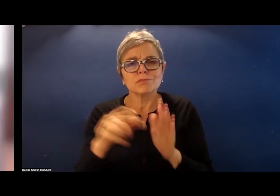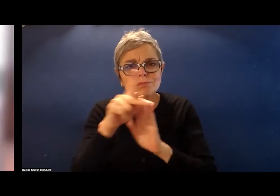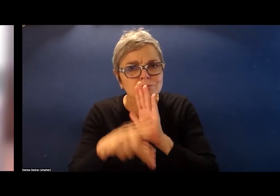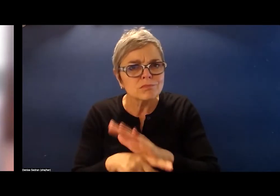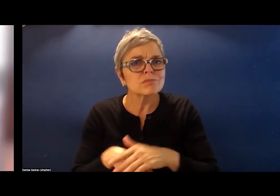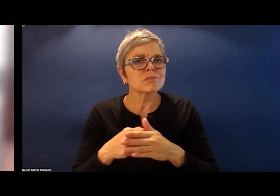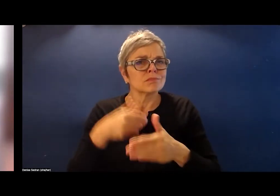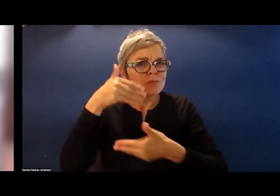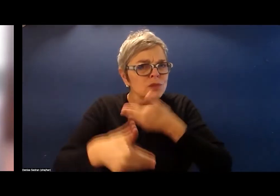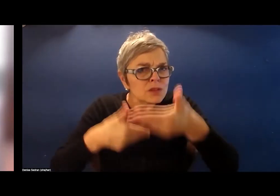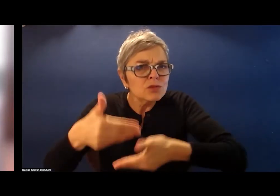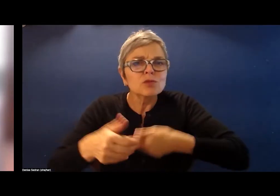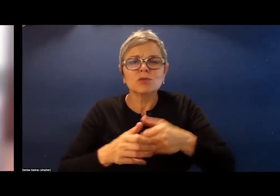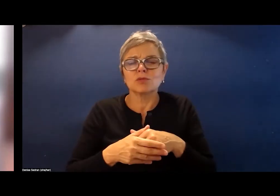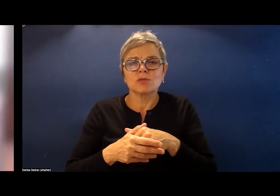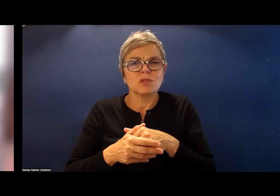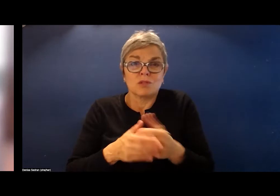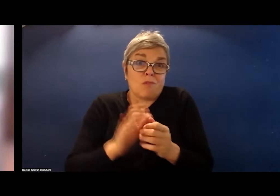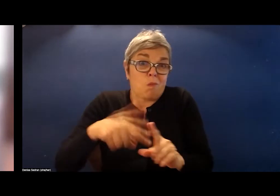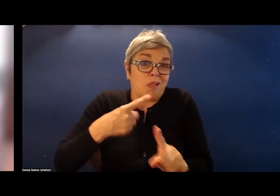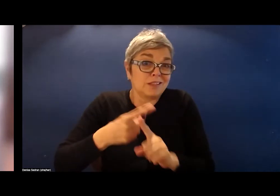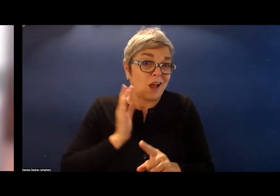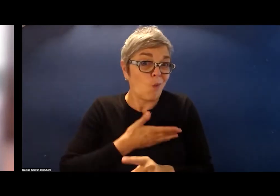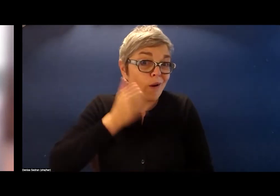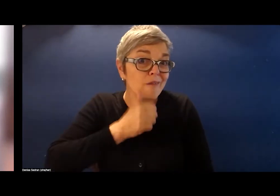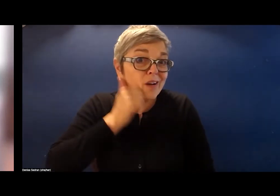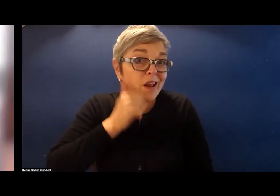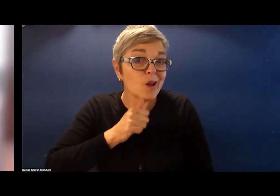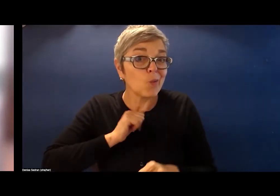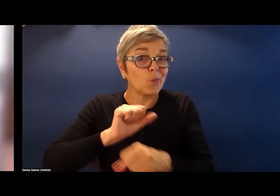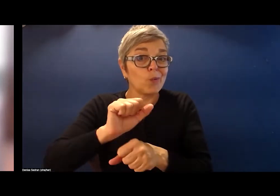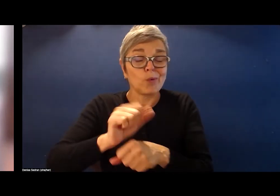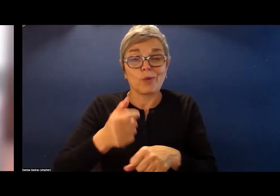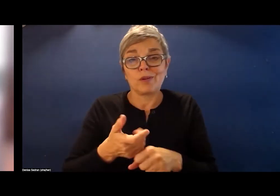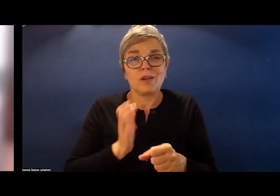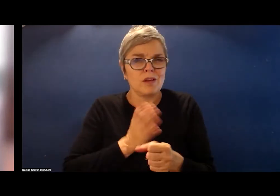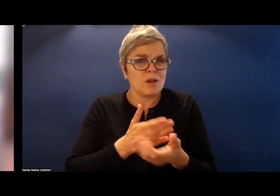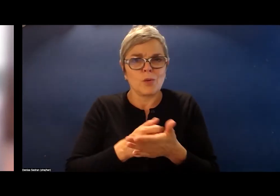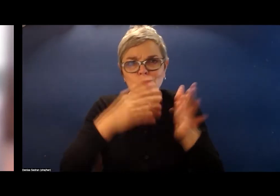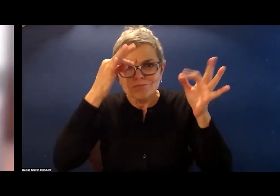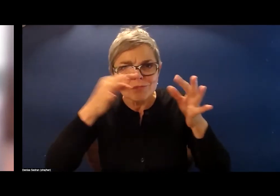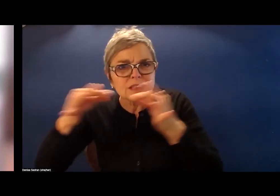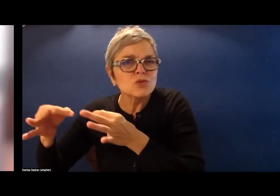as well as our ways of working from day to day and decisions that we make about what we share with our communities.